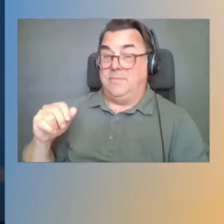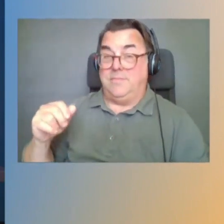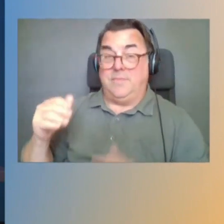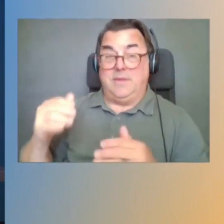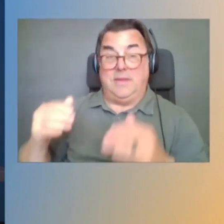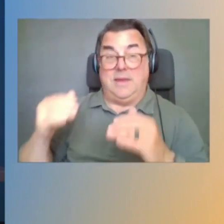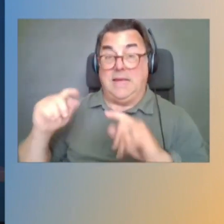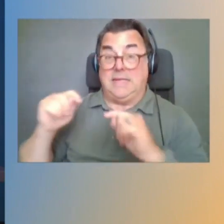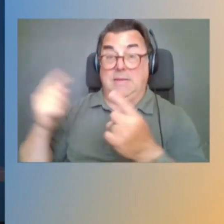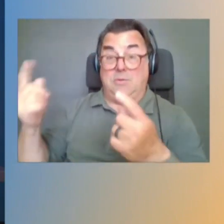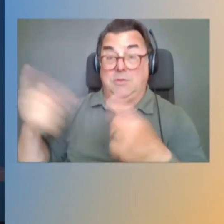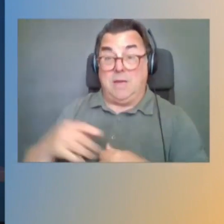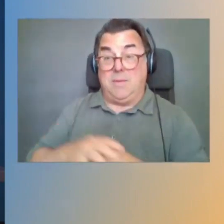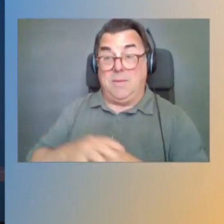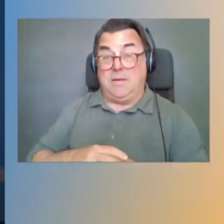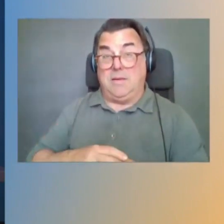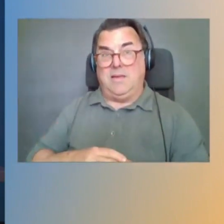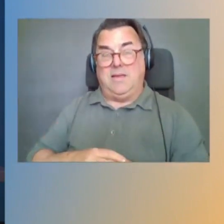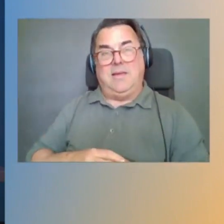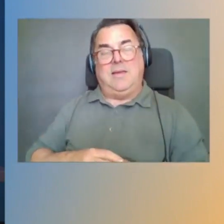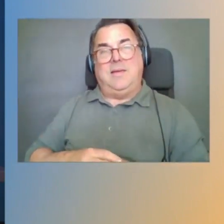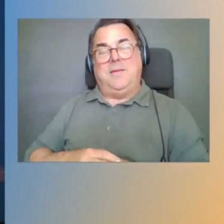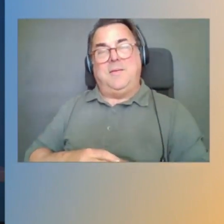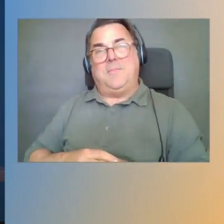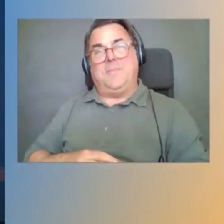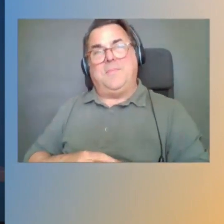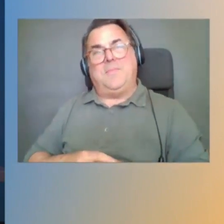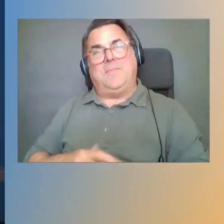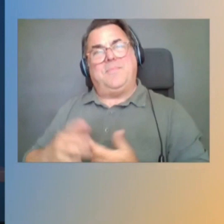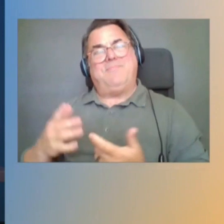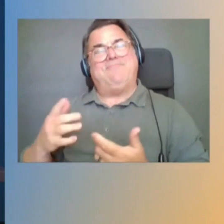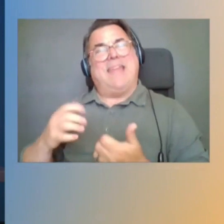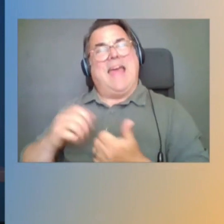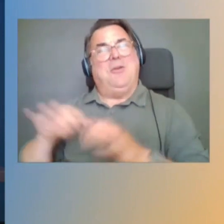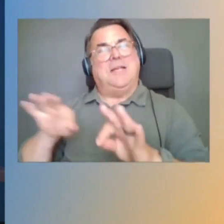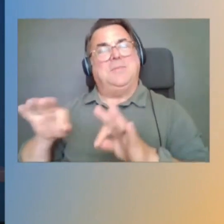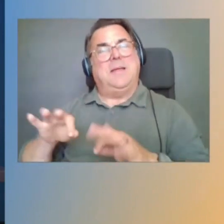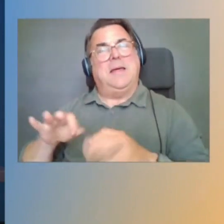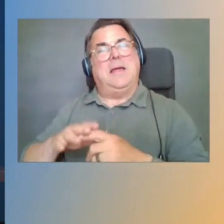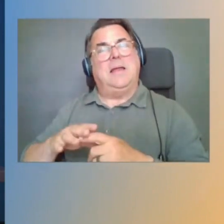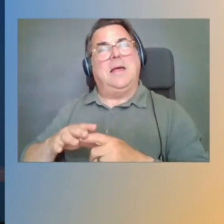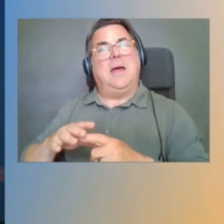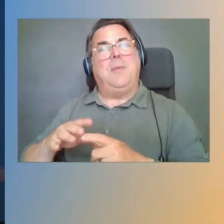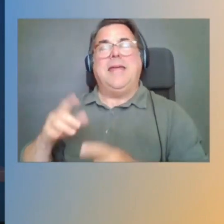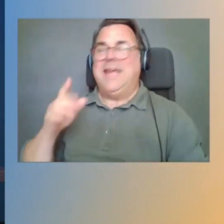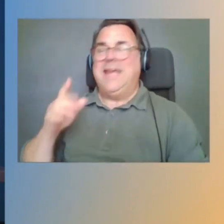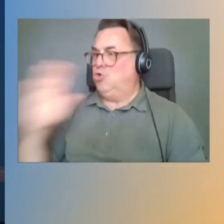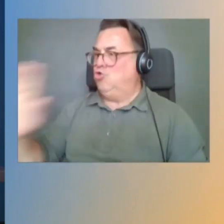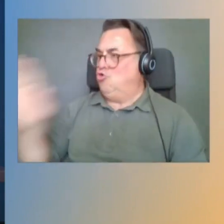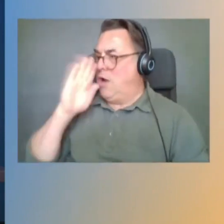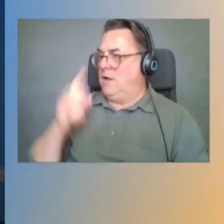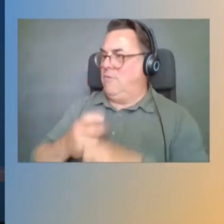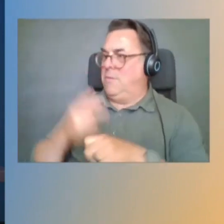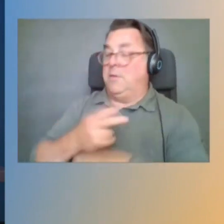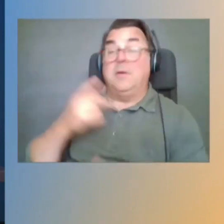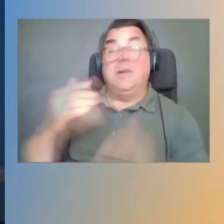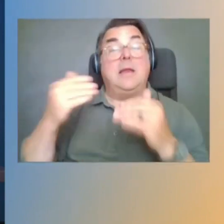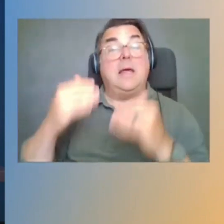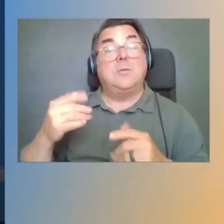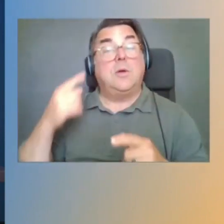is I think there's nothing better than how to frame this as directly hearing from a customer, and so next step, we're gonna hear a little bit from Liz Fong-Jones,